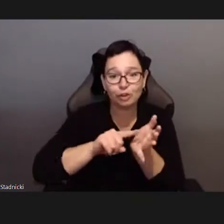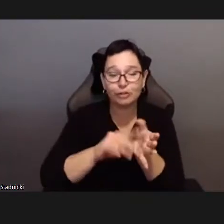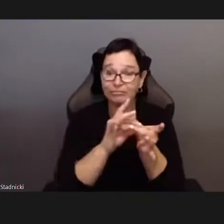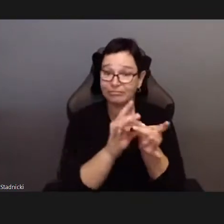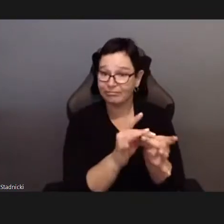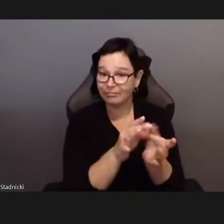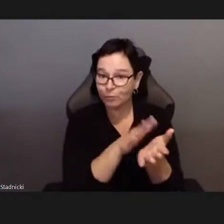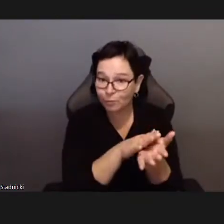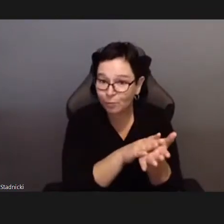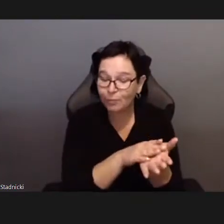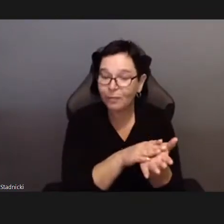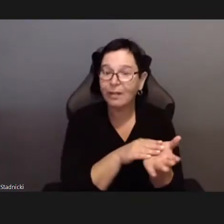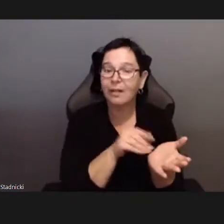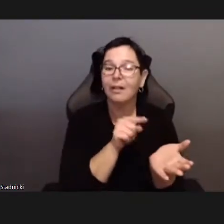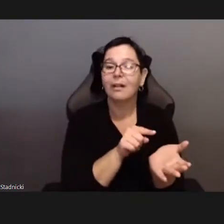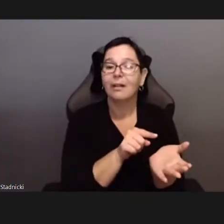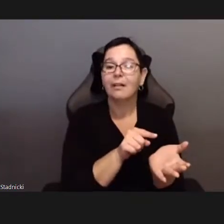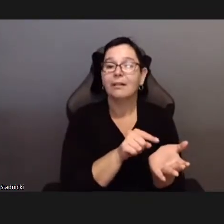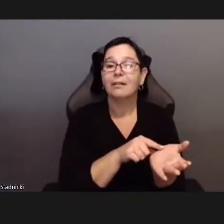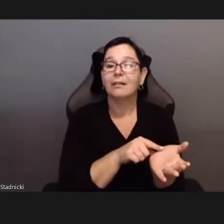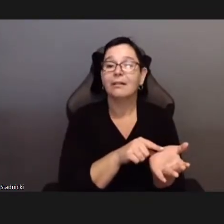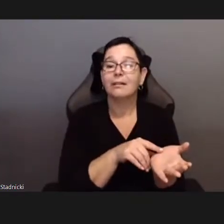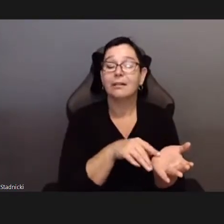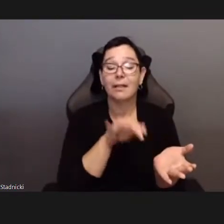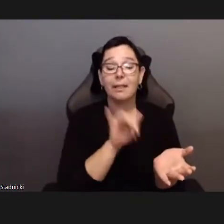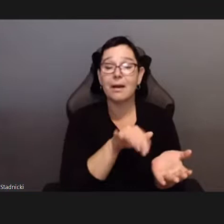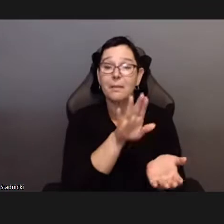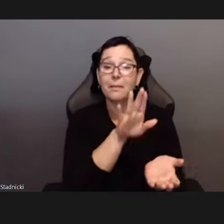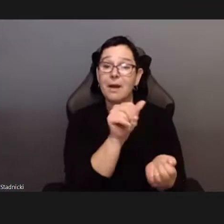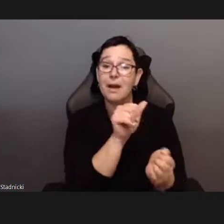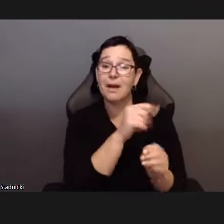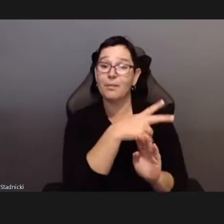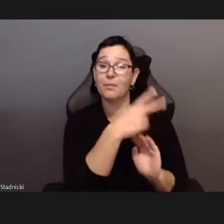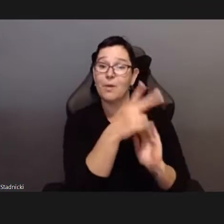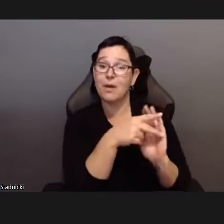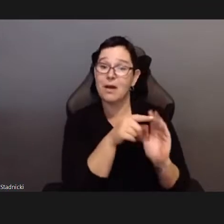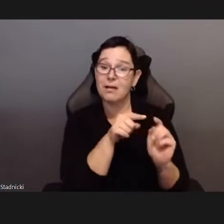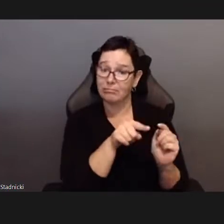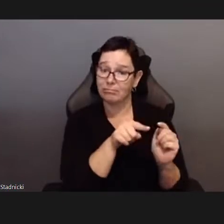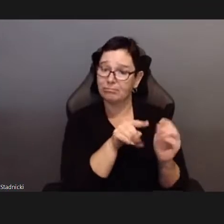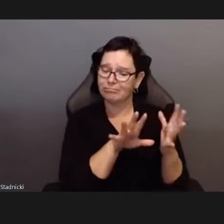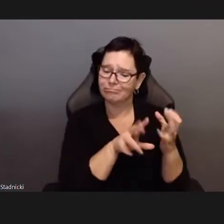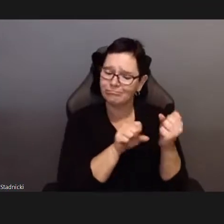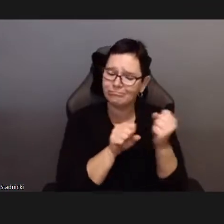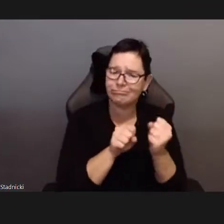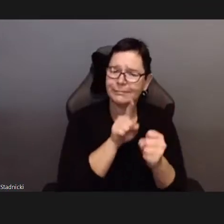in the school of disbaility studies.